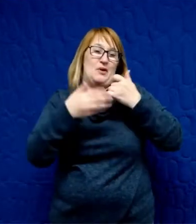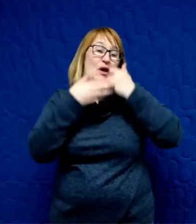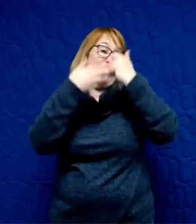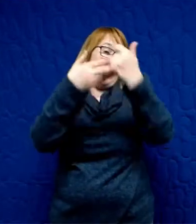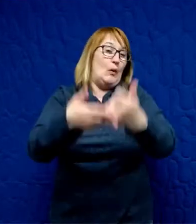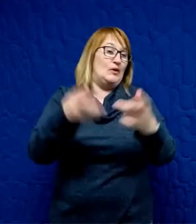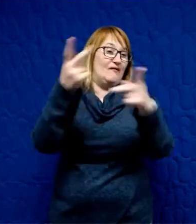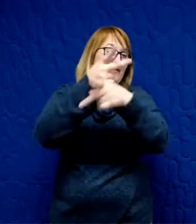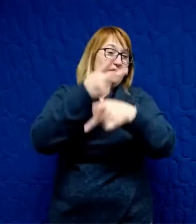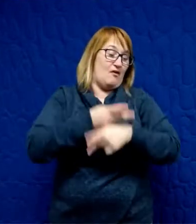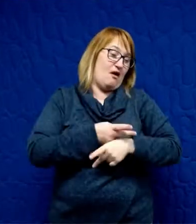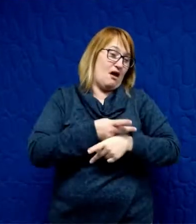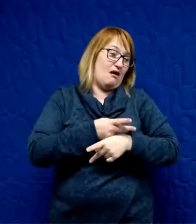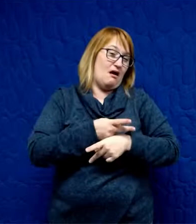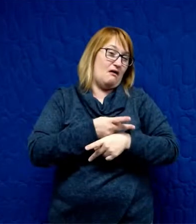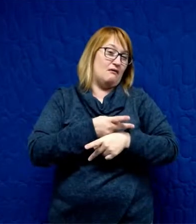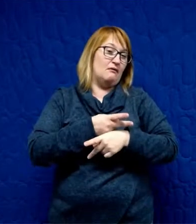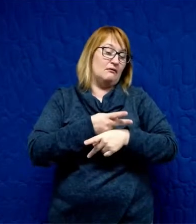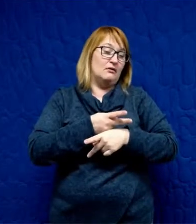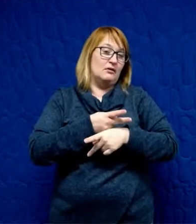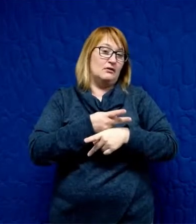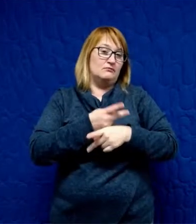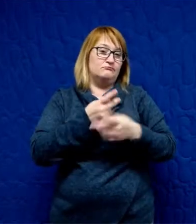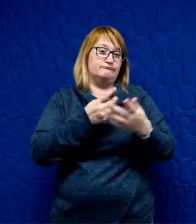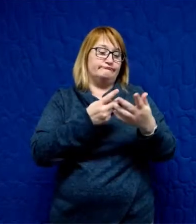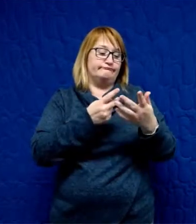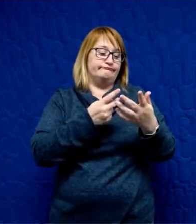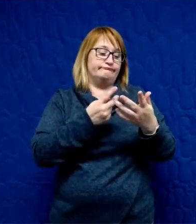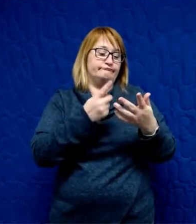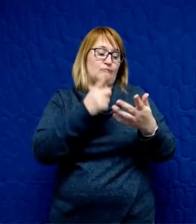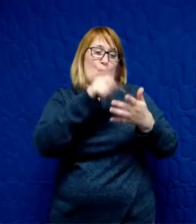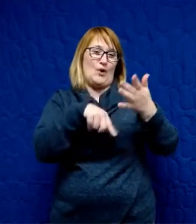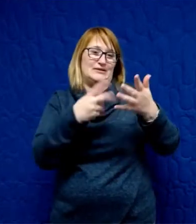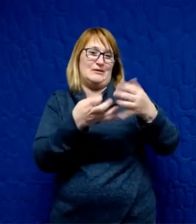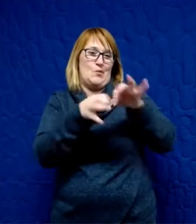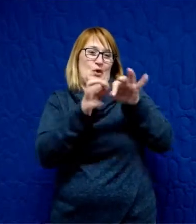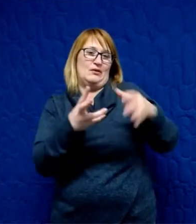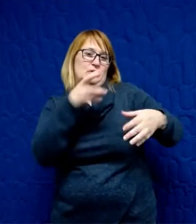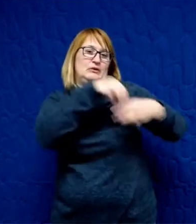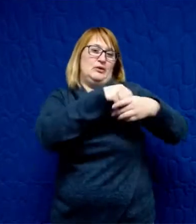of figure out what to include and maybe what to leave out.